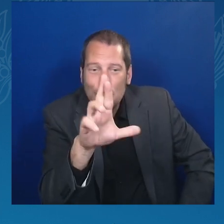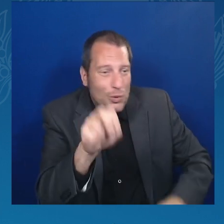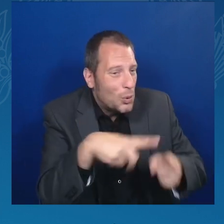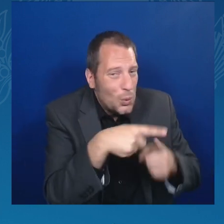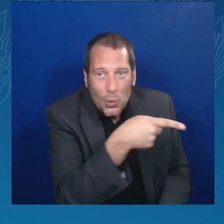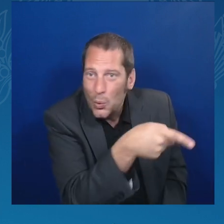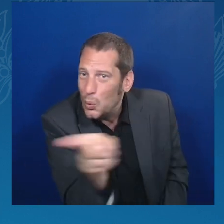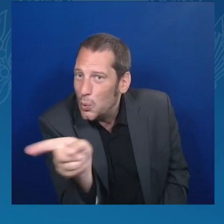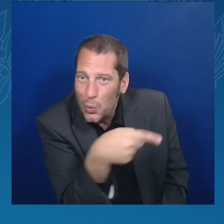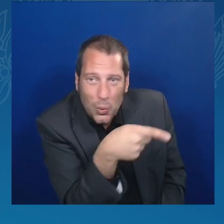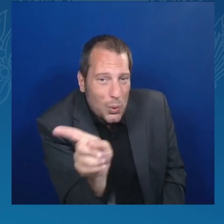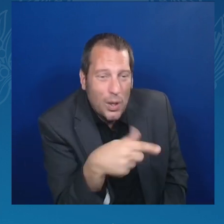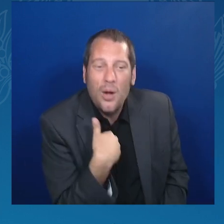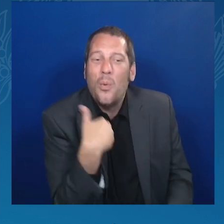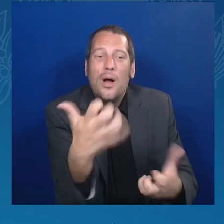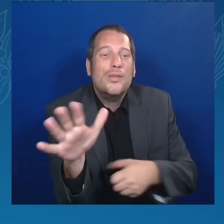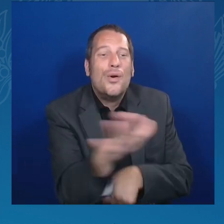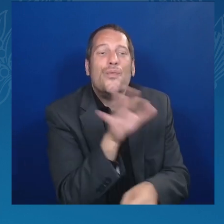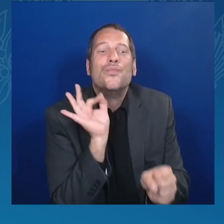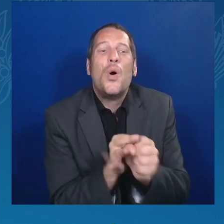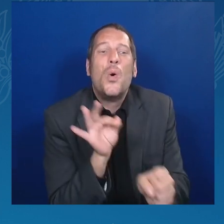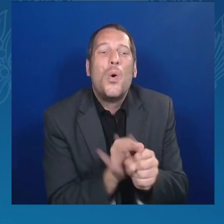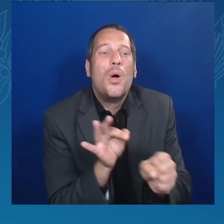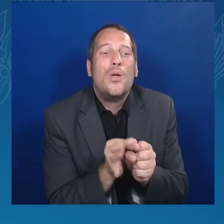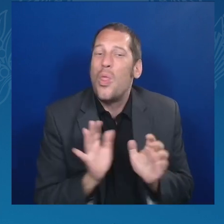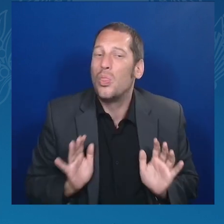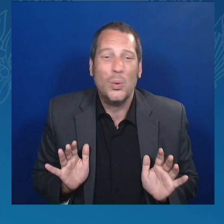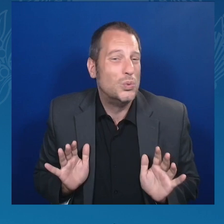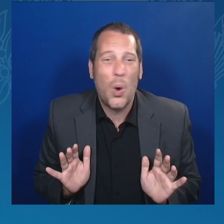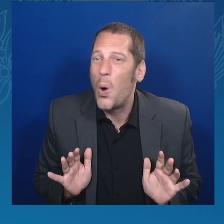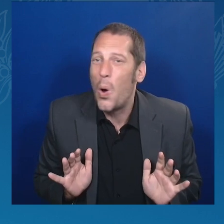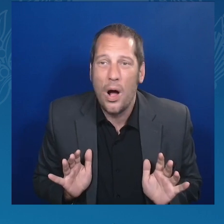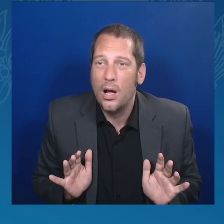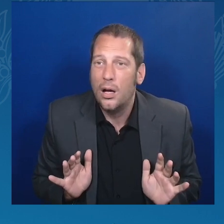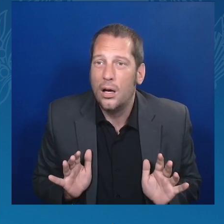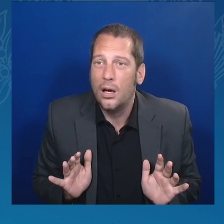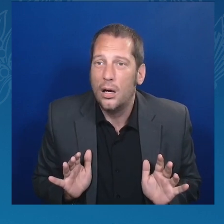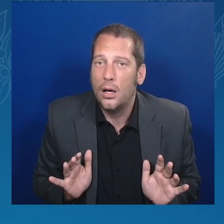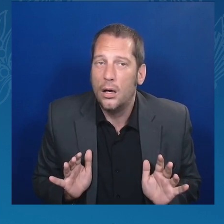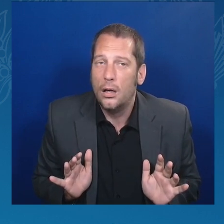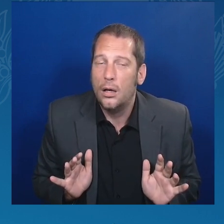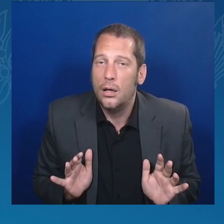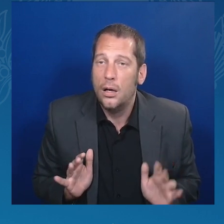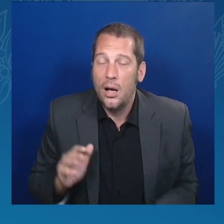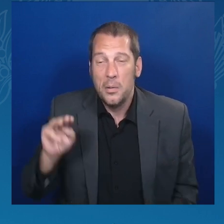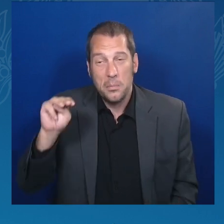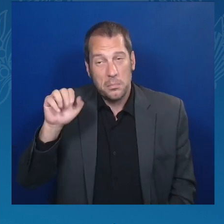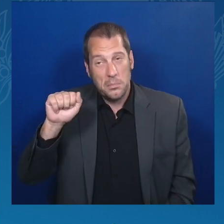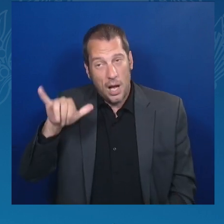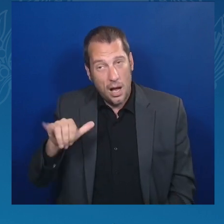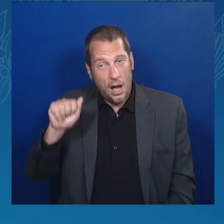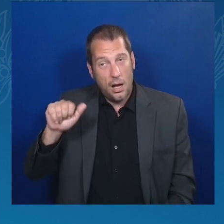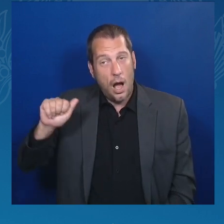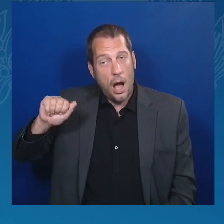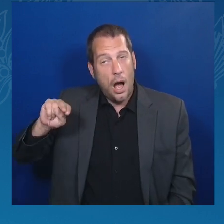Audience: Booo -- The Vice President: Maya Angelou told us how we should think about these kinds of moments. Remember what Maya Angelou said?